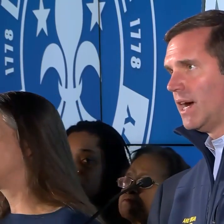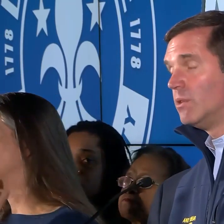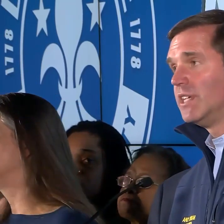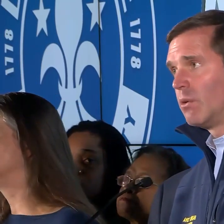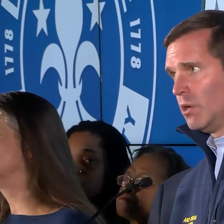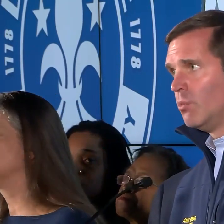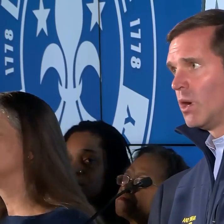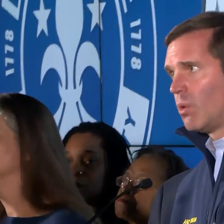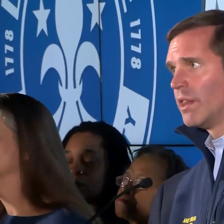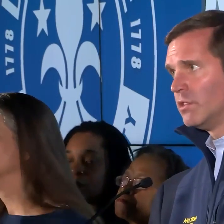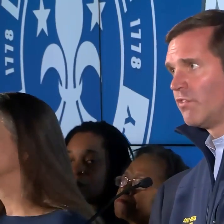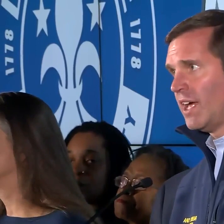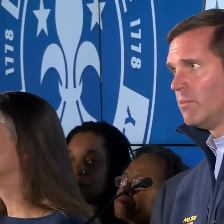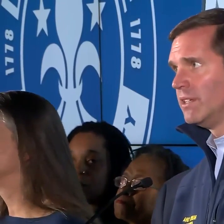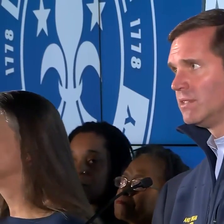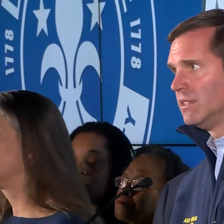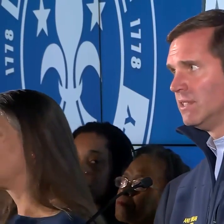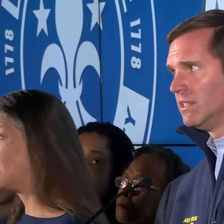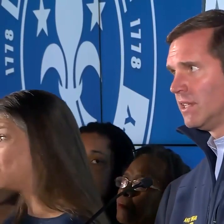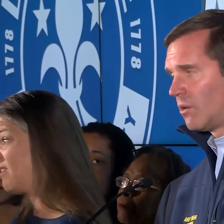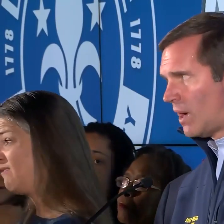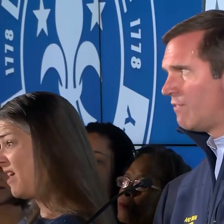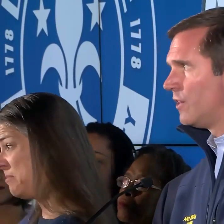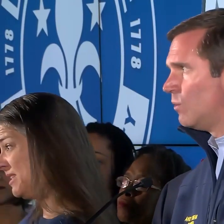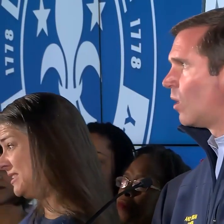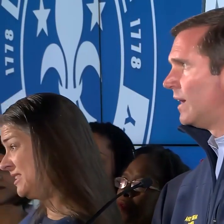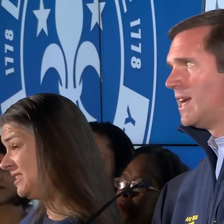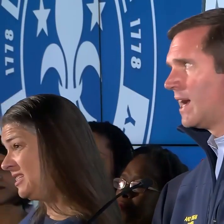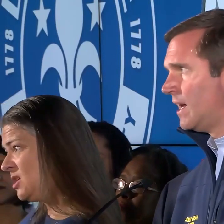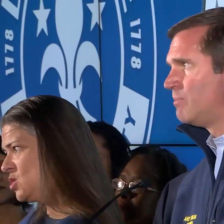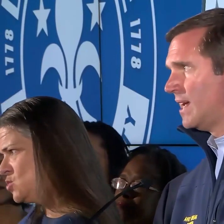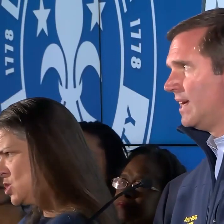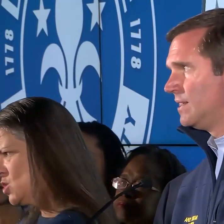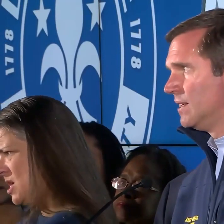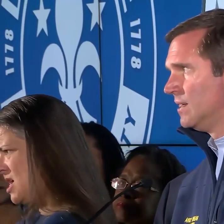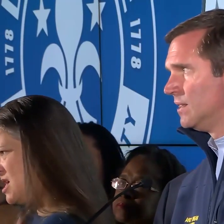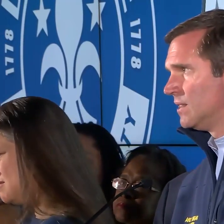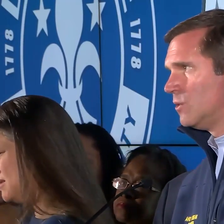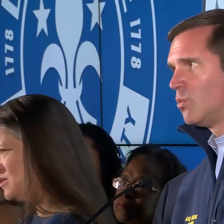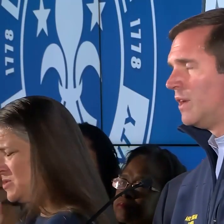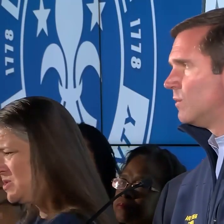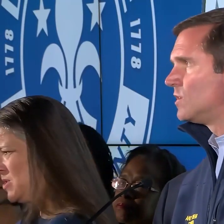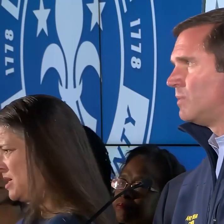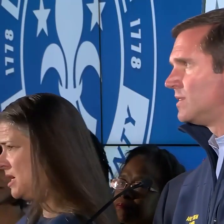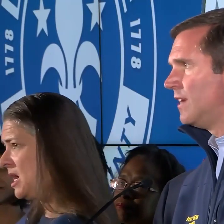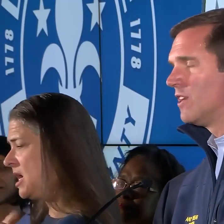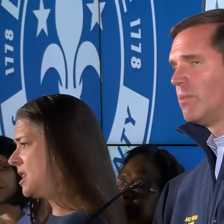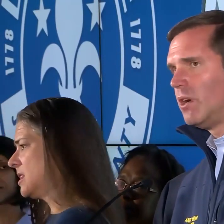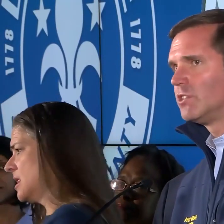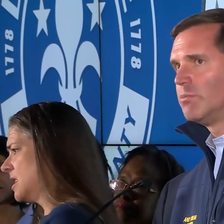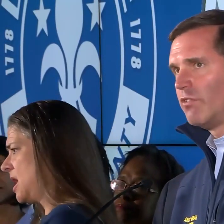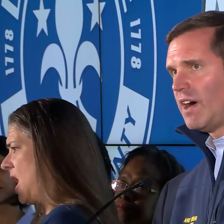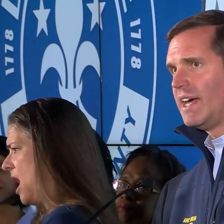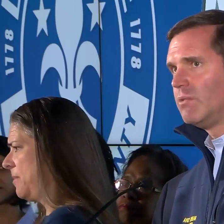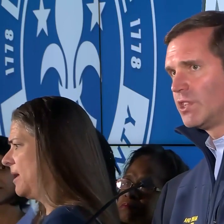I was in *** room where one of those families that are rightfully worried, got an update and it was one that was specific but also provided with